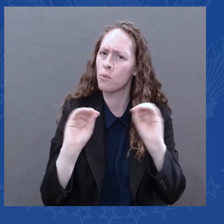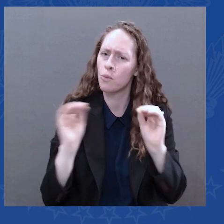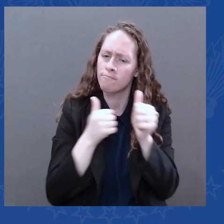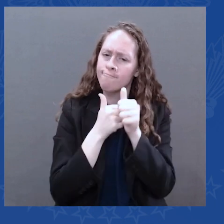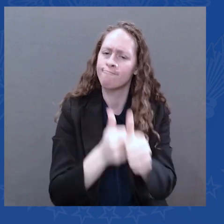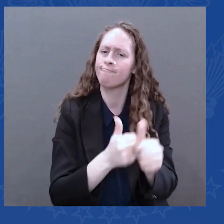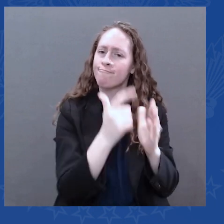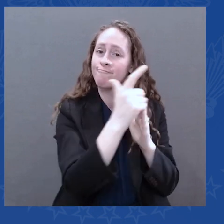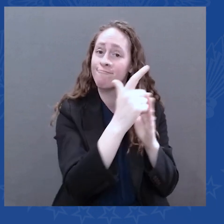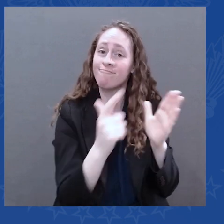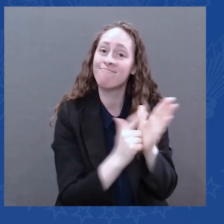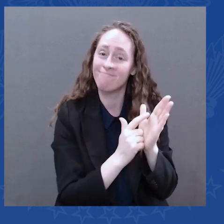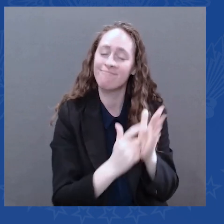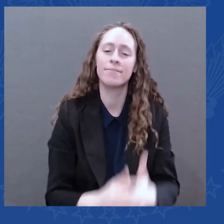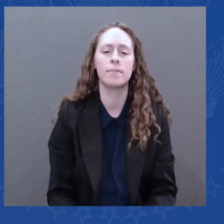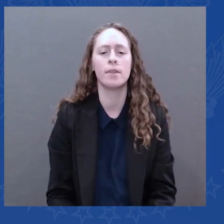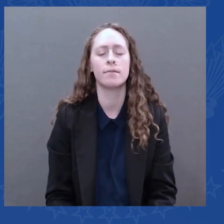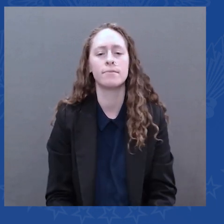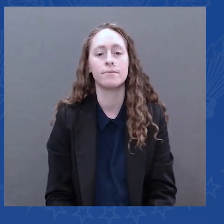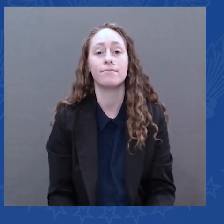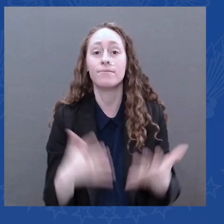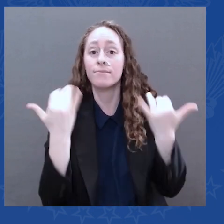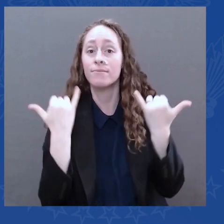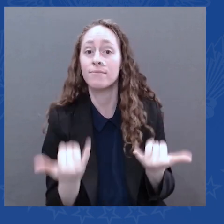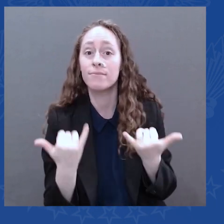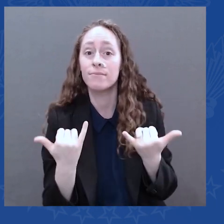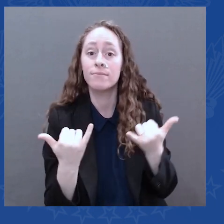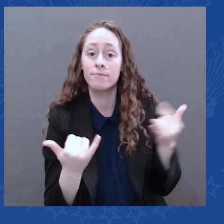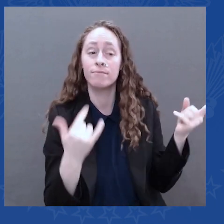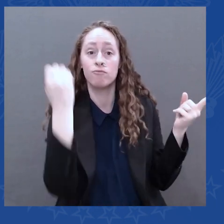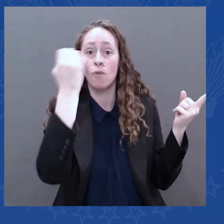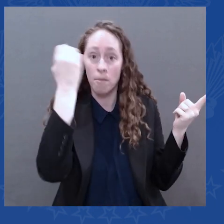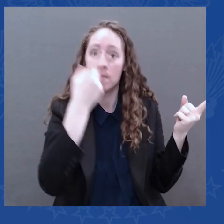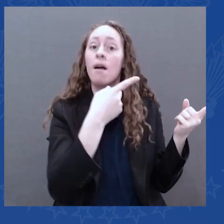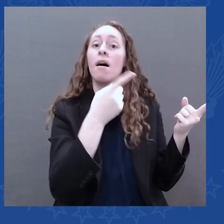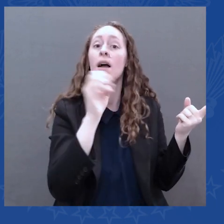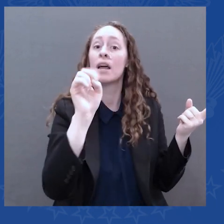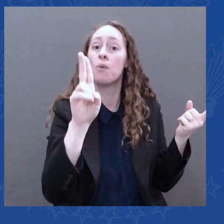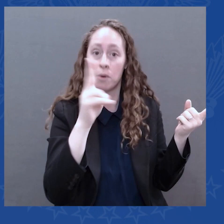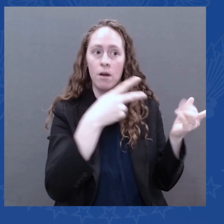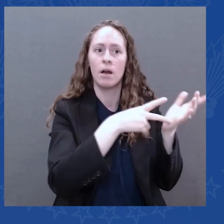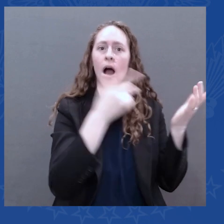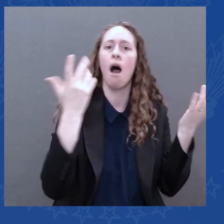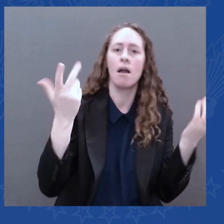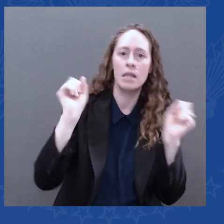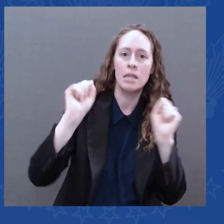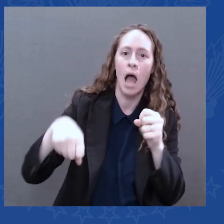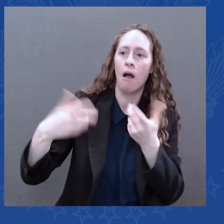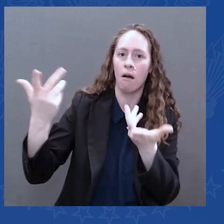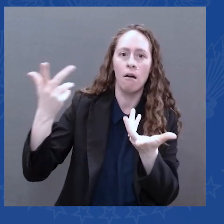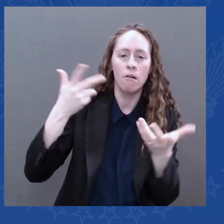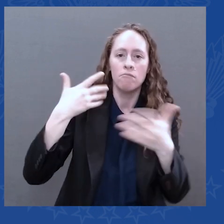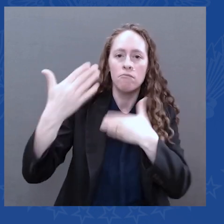flows that help facilitate $7.1 trillion in economic relationships with the EU.